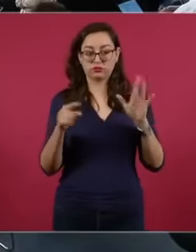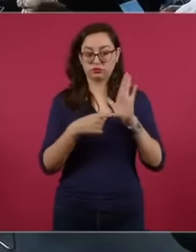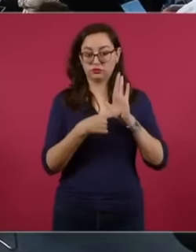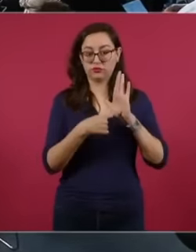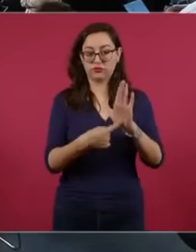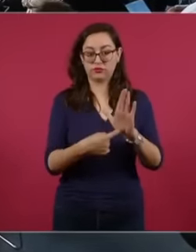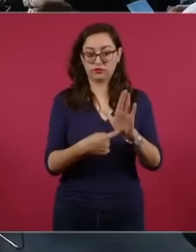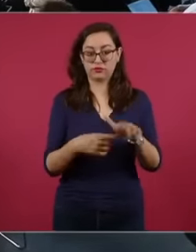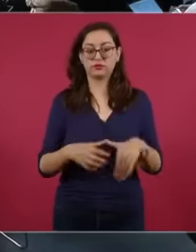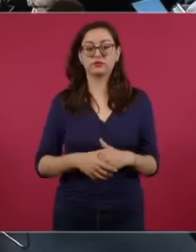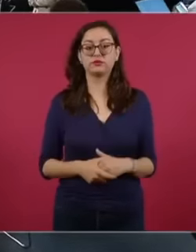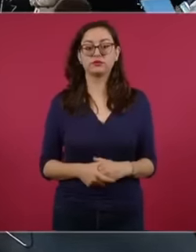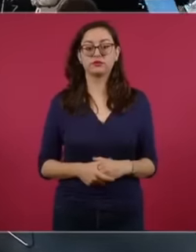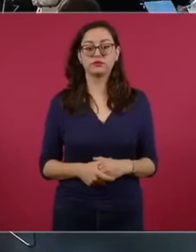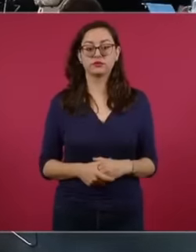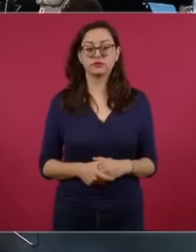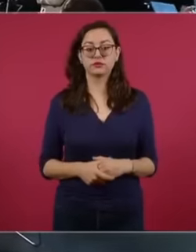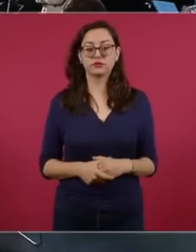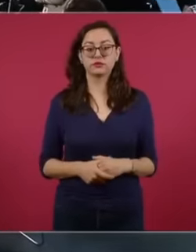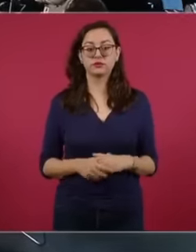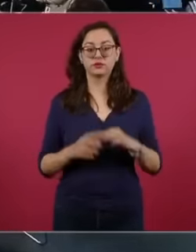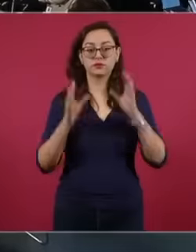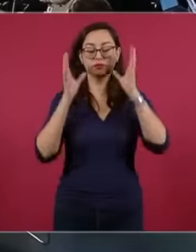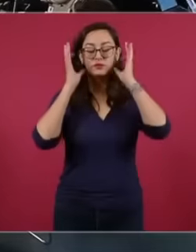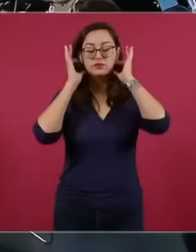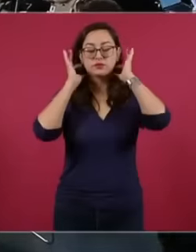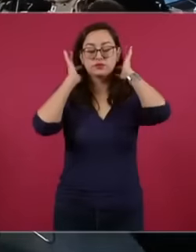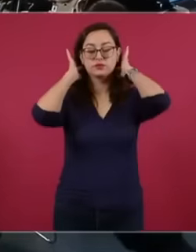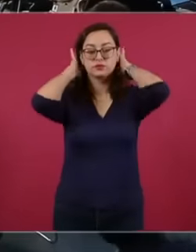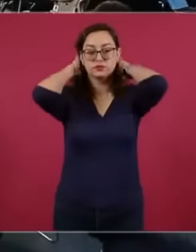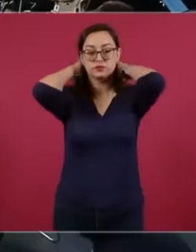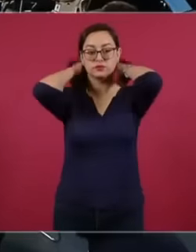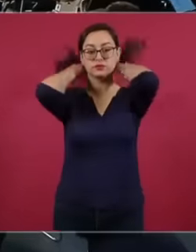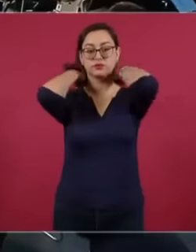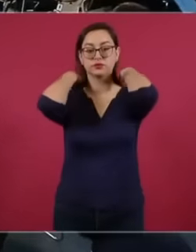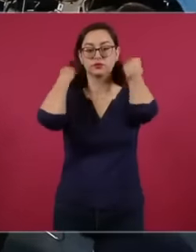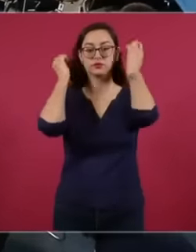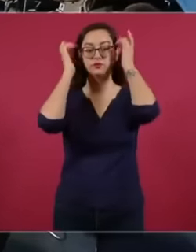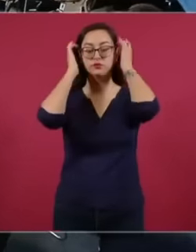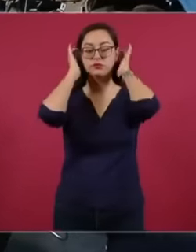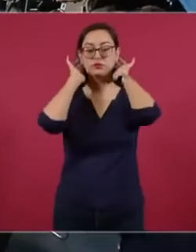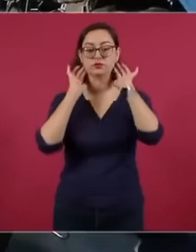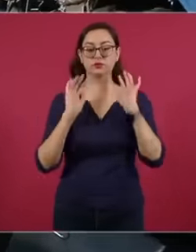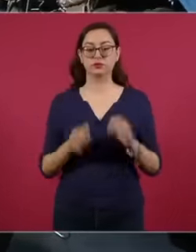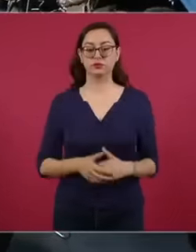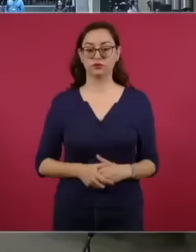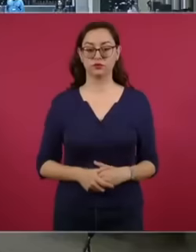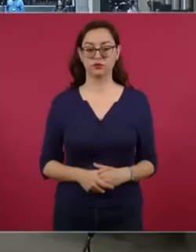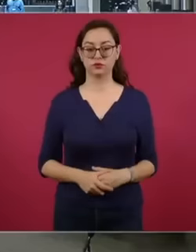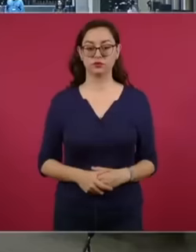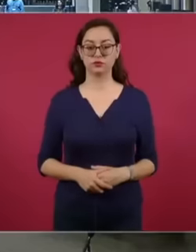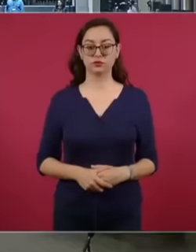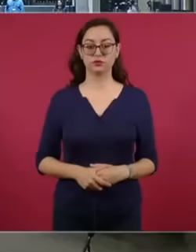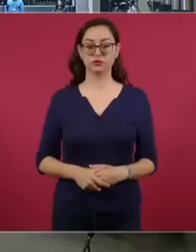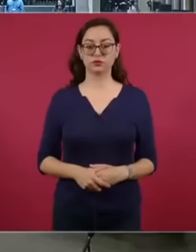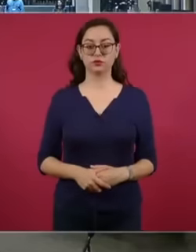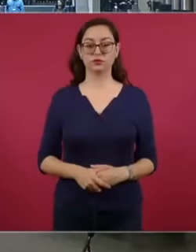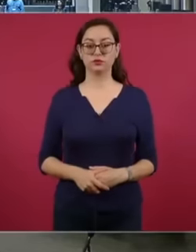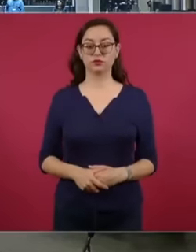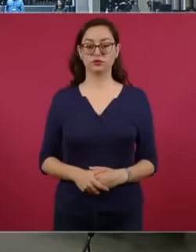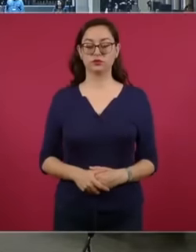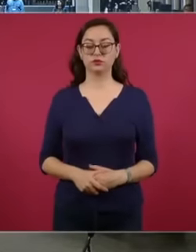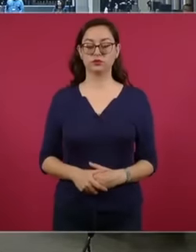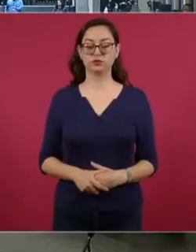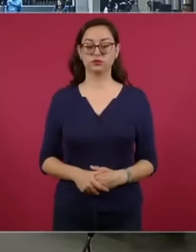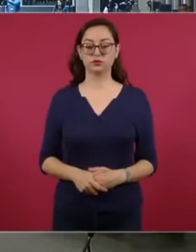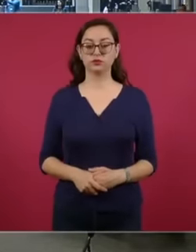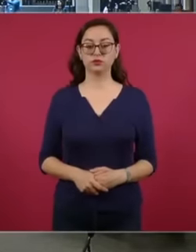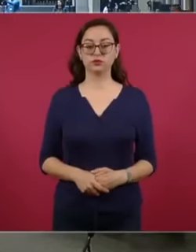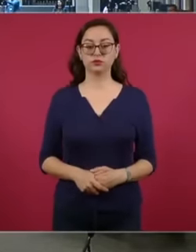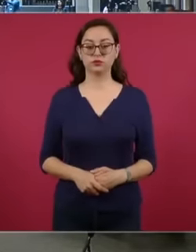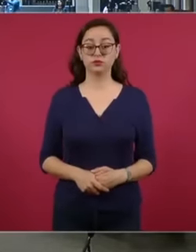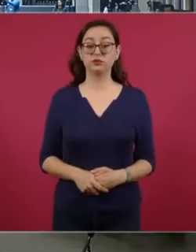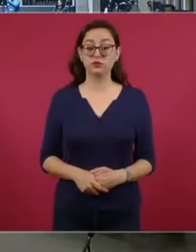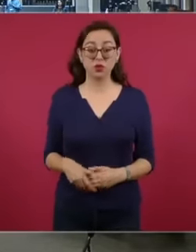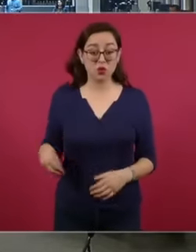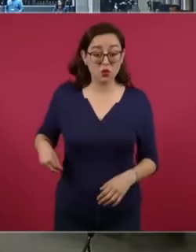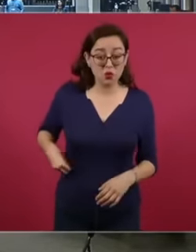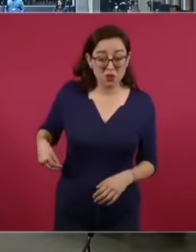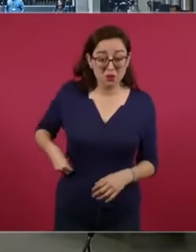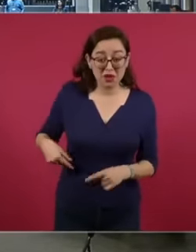this is not to blame for all the evils, it's Who blamed the migrants at the